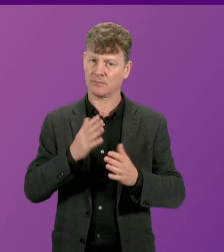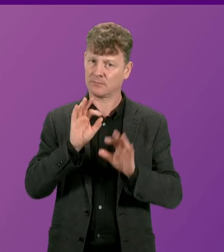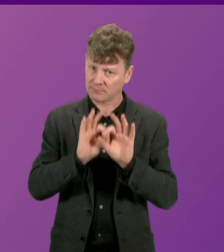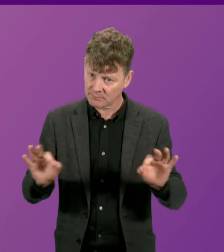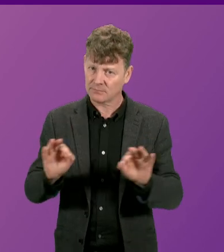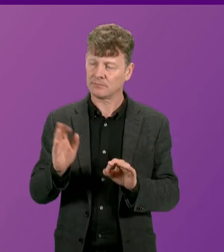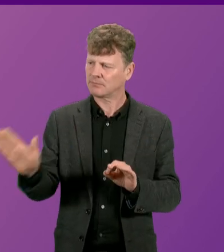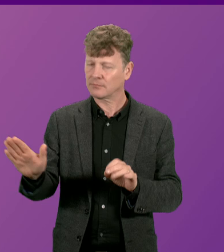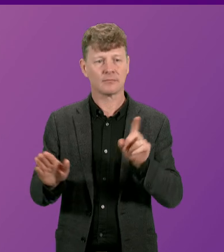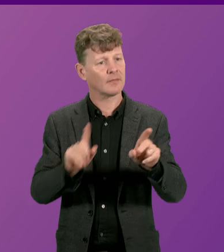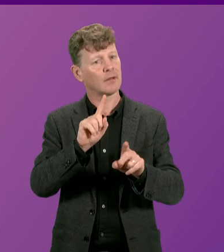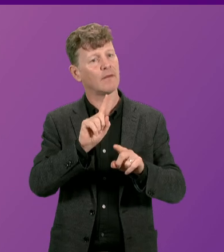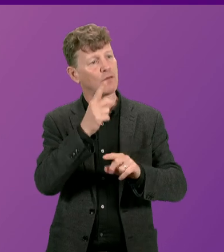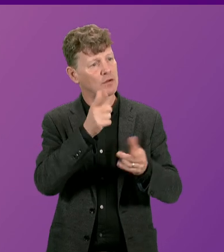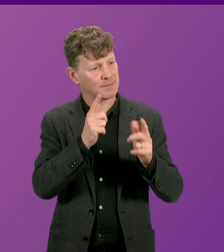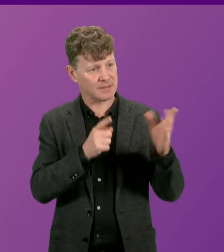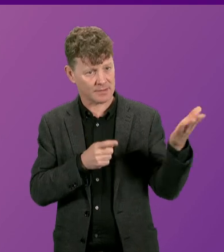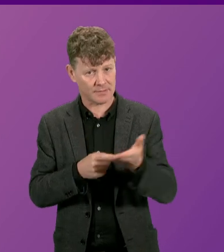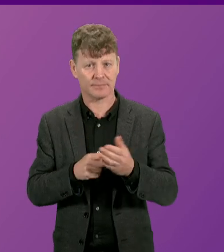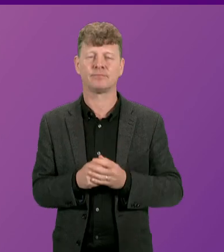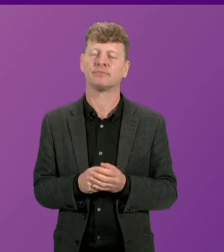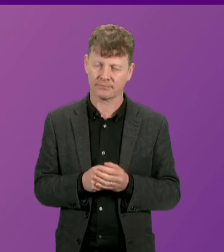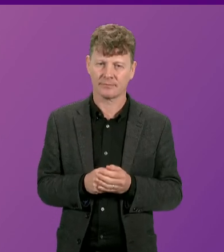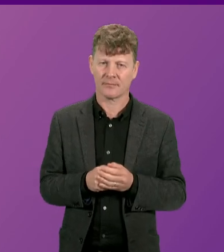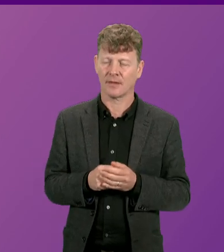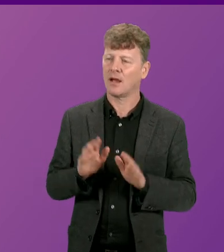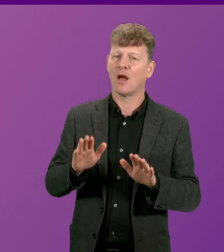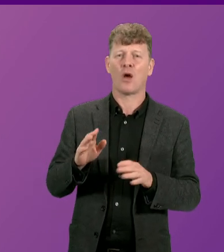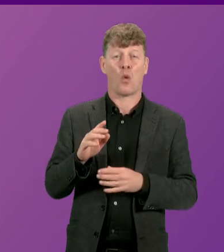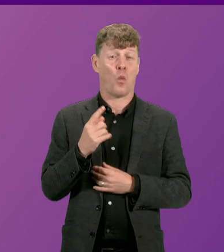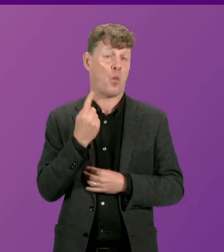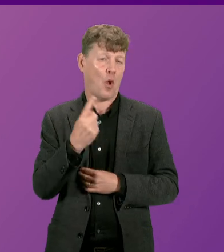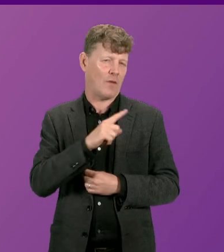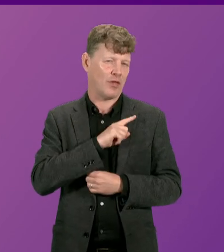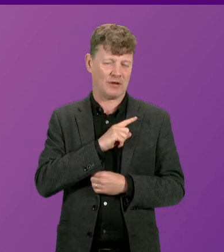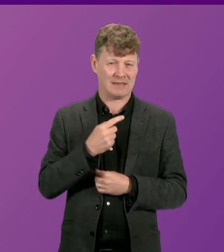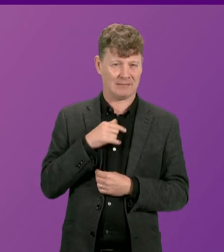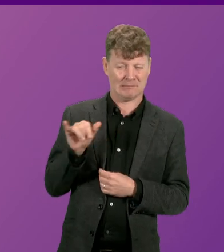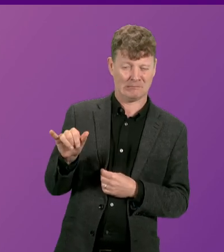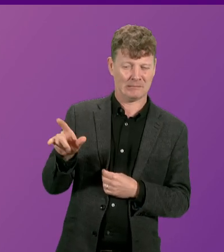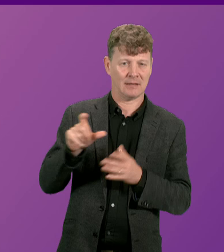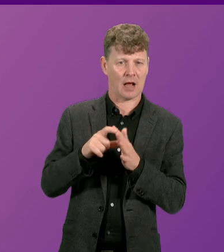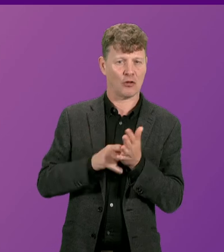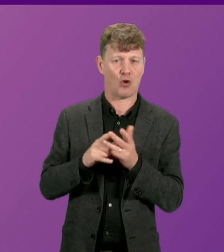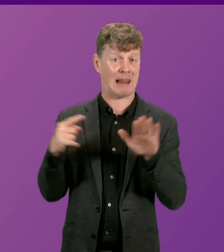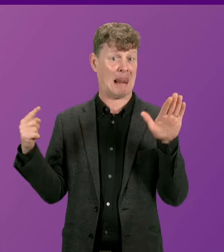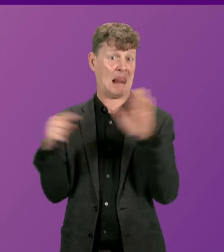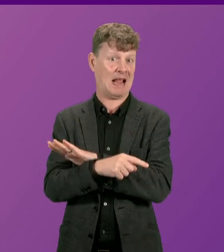I suspect that one of the reasons why Douglas Ross is leaving the leadership of the Conservative